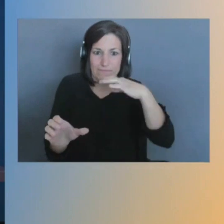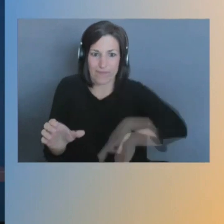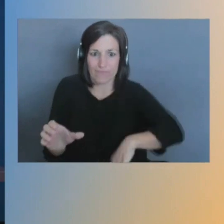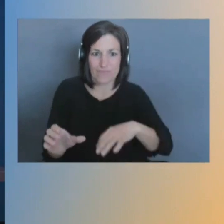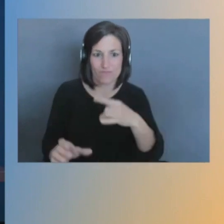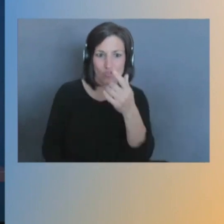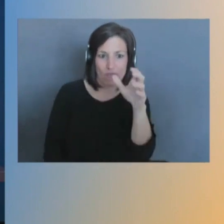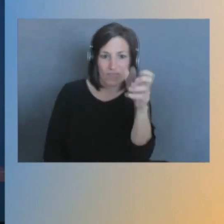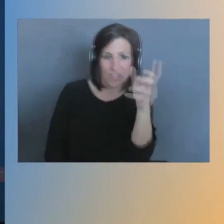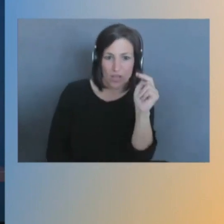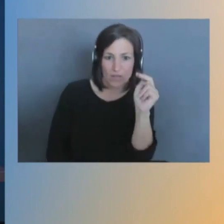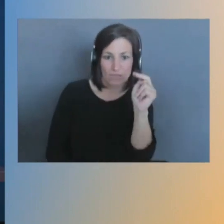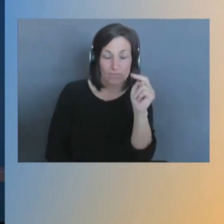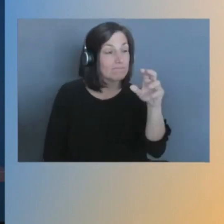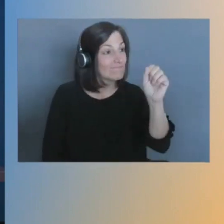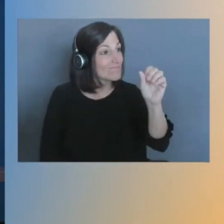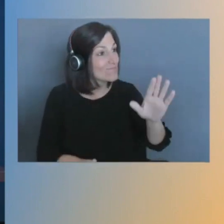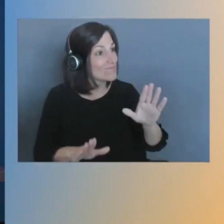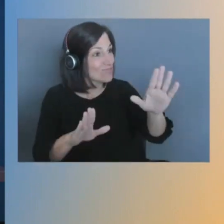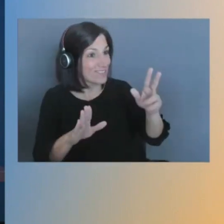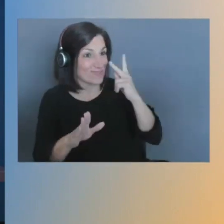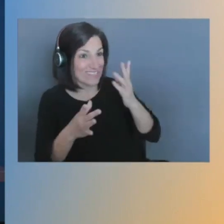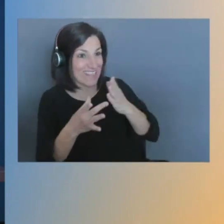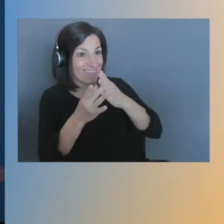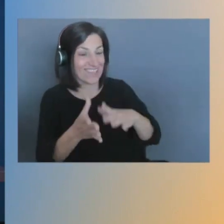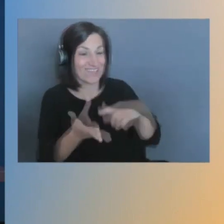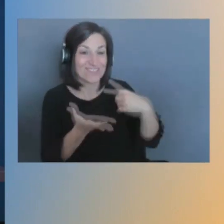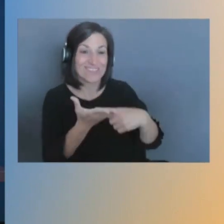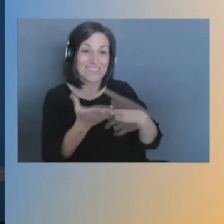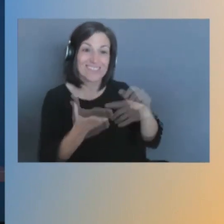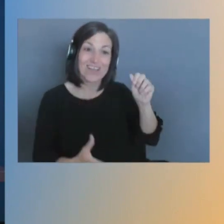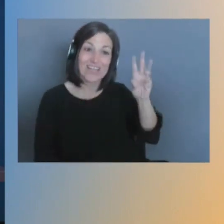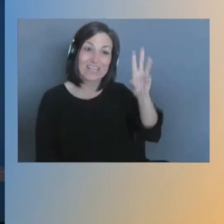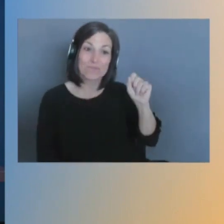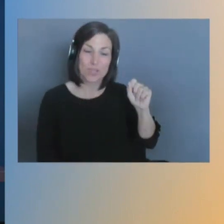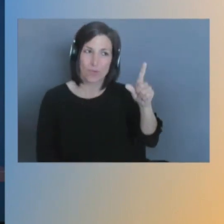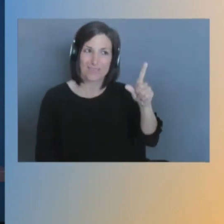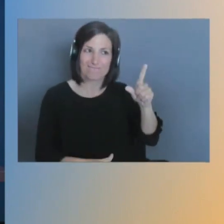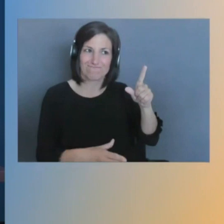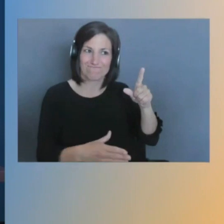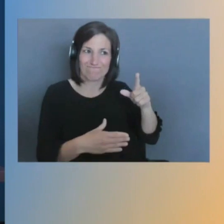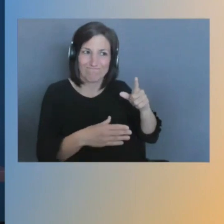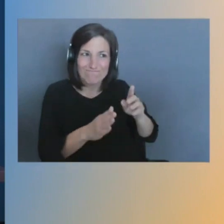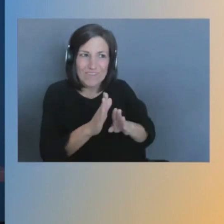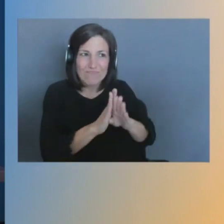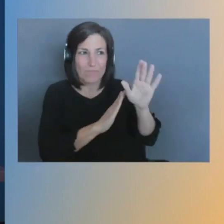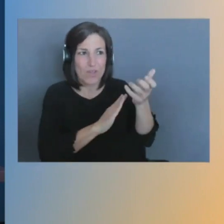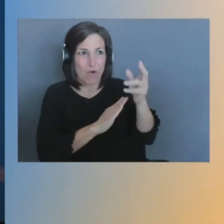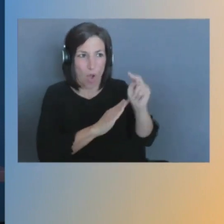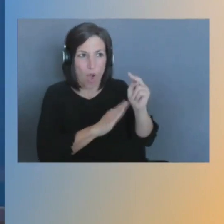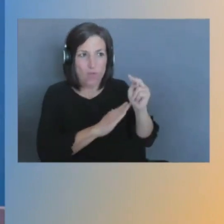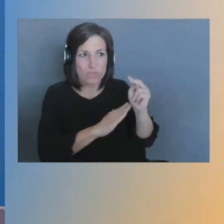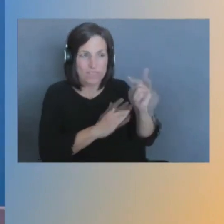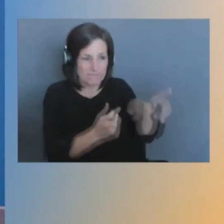talk about how AWS came to develop its own custom silicon, and I love the fact that our leaders come from different backgrounds.